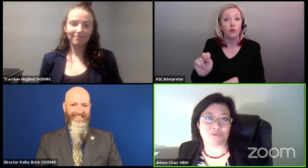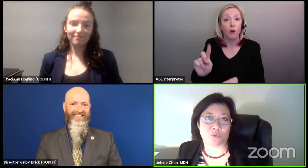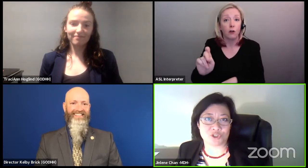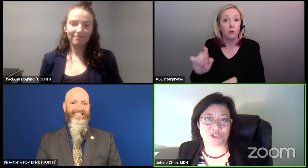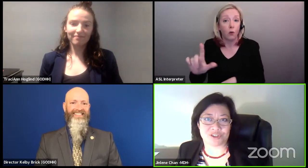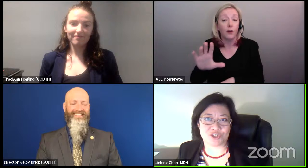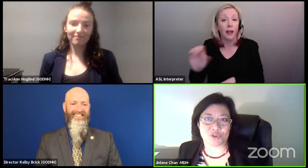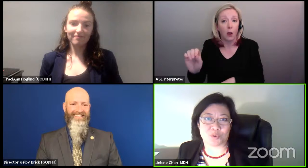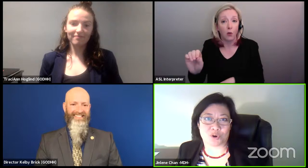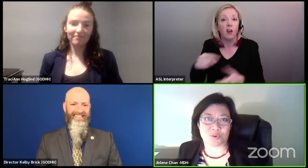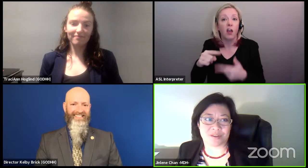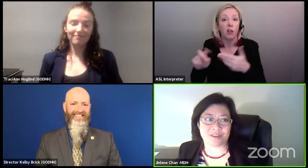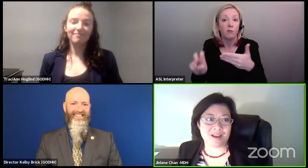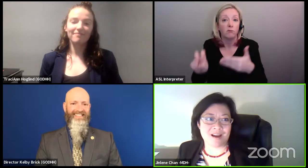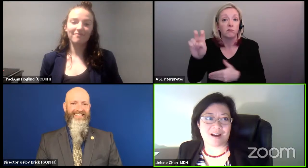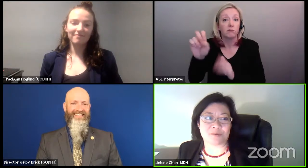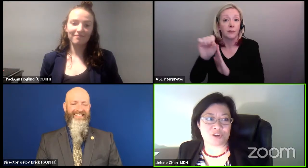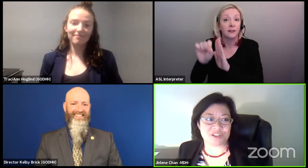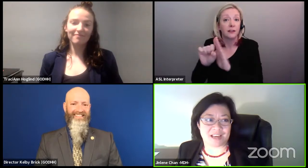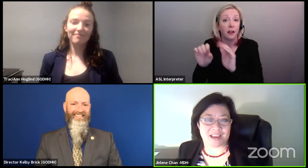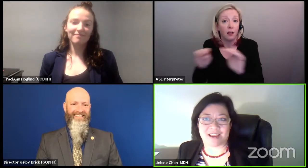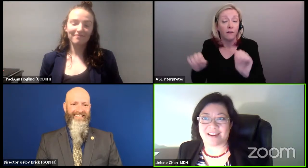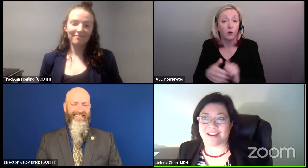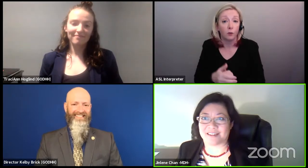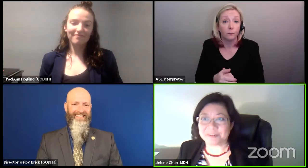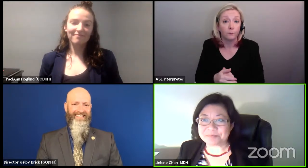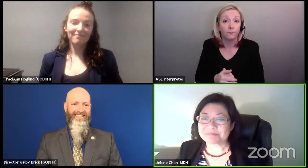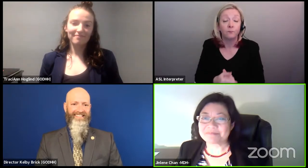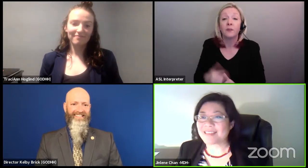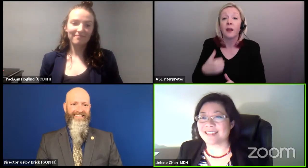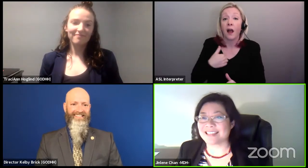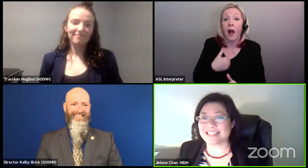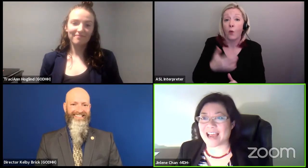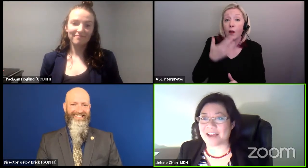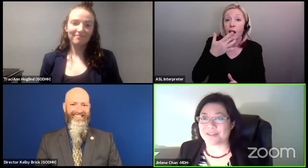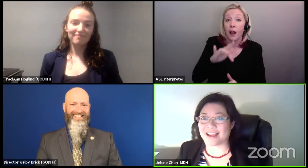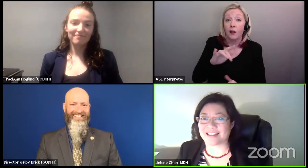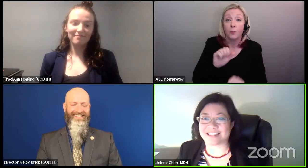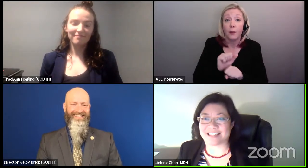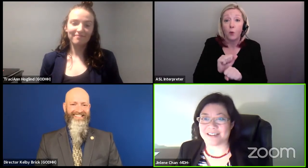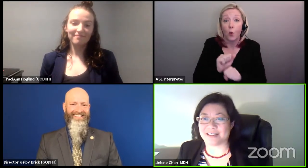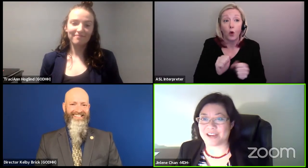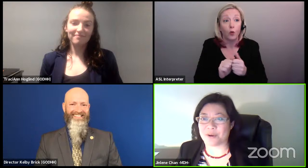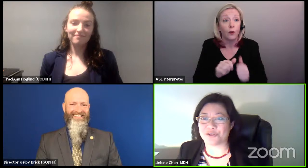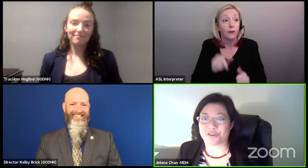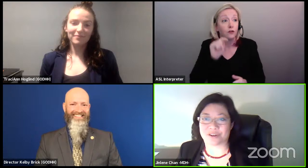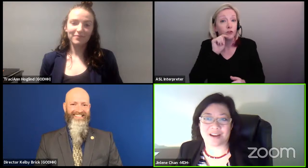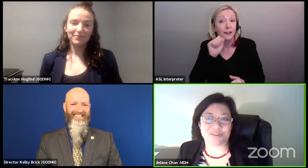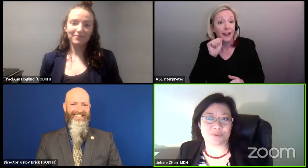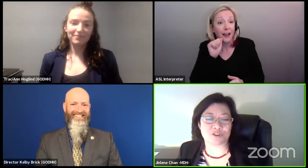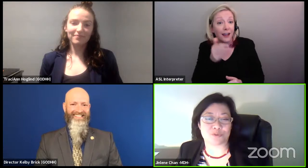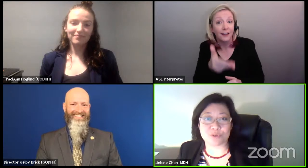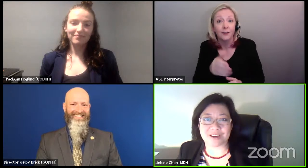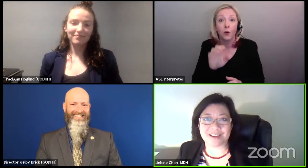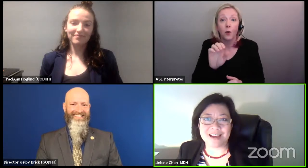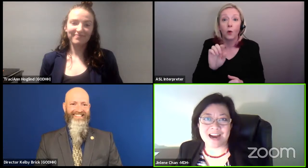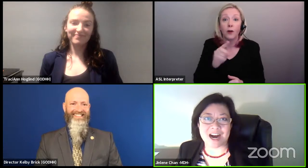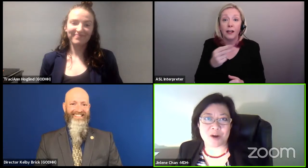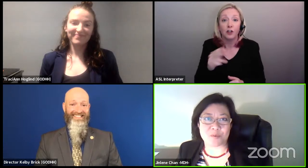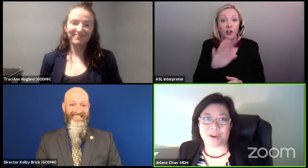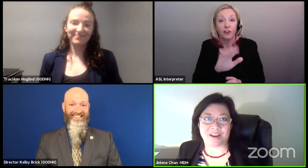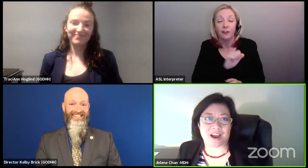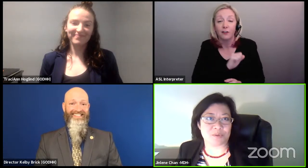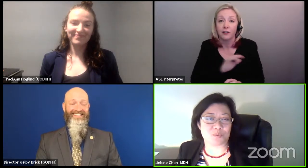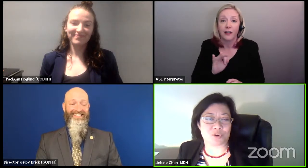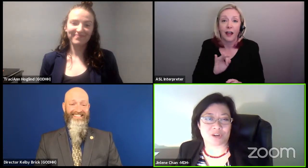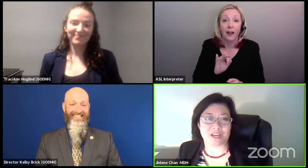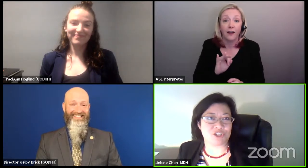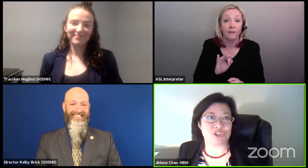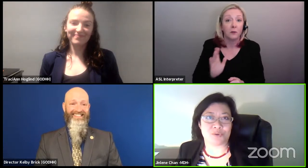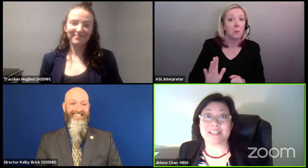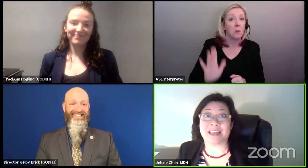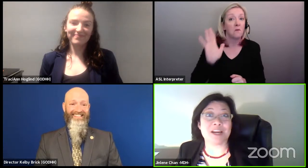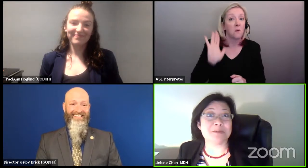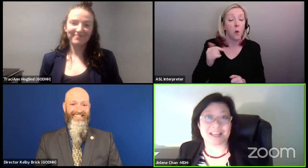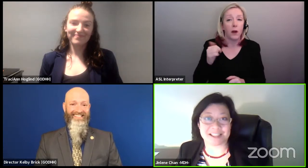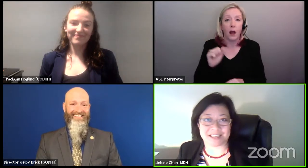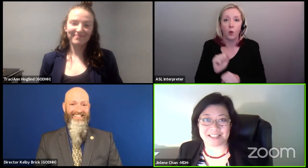fortune of working with her under Director Brick when I was working to stand up testing